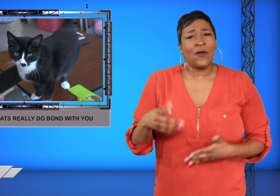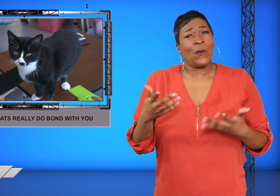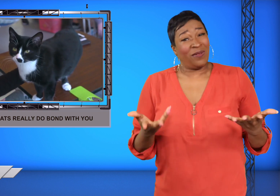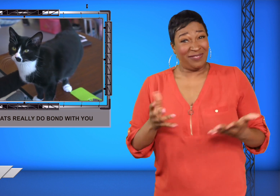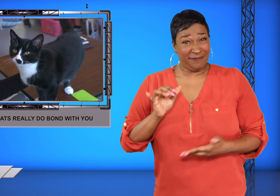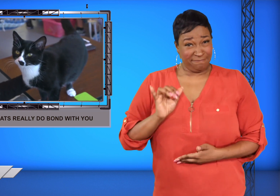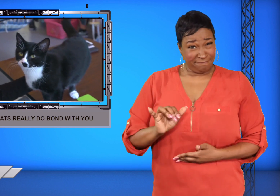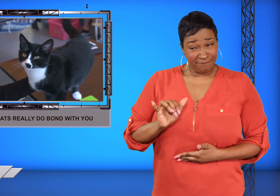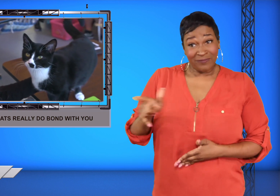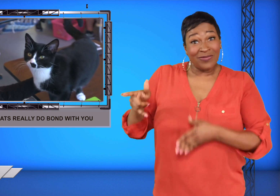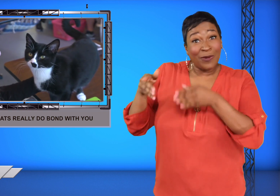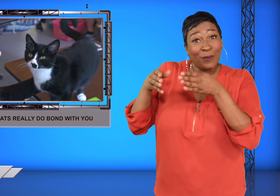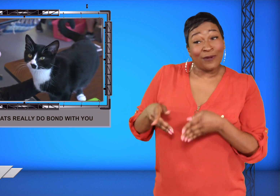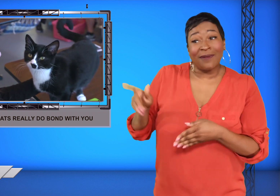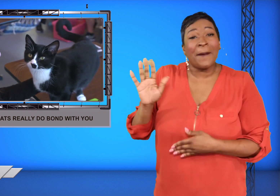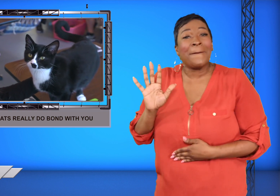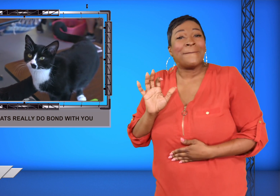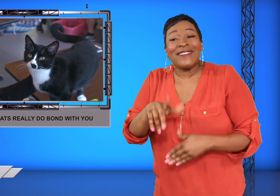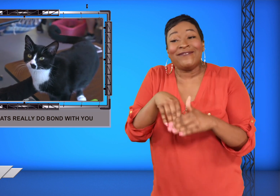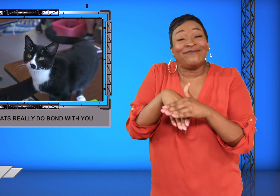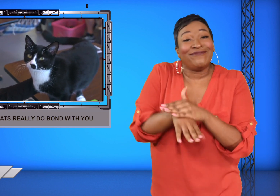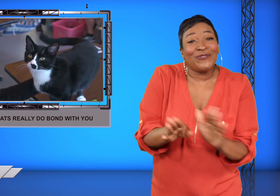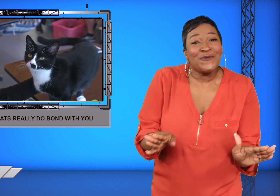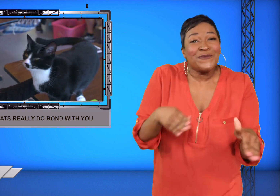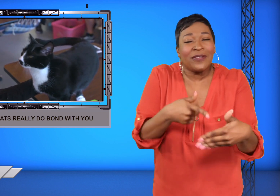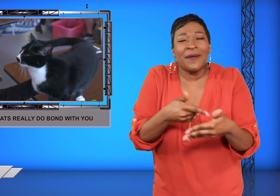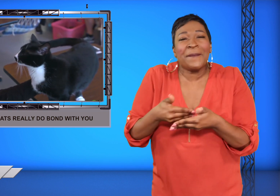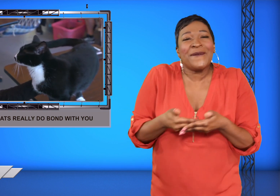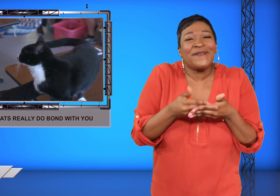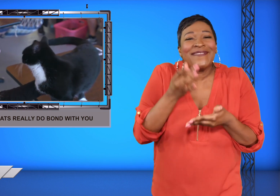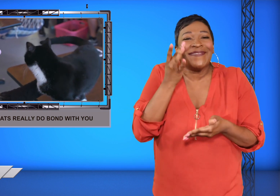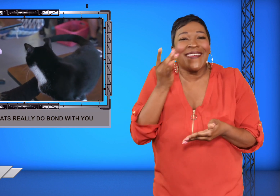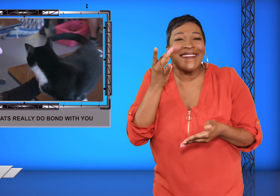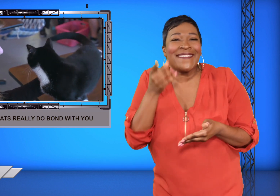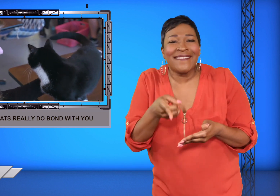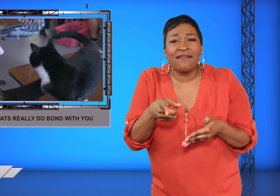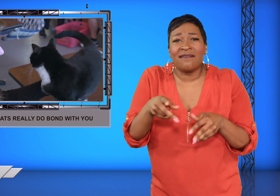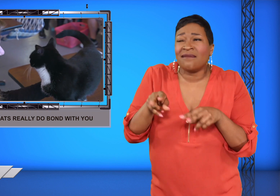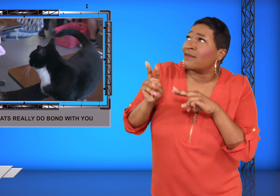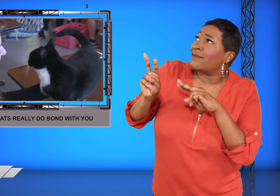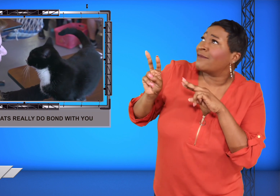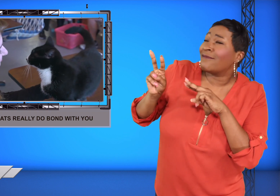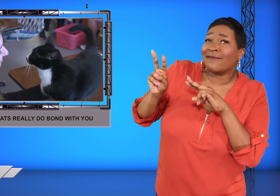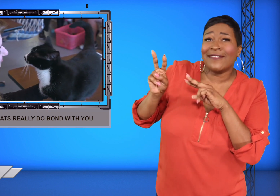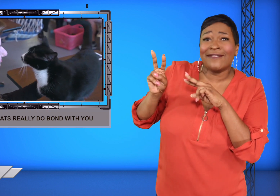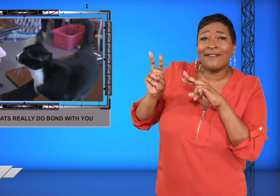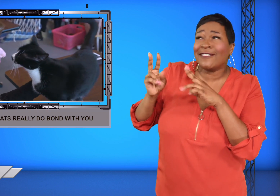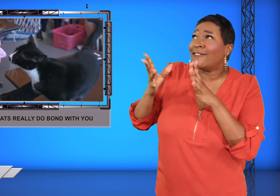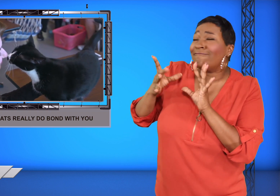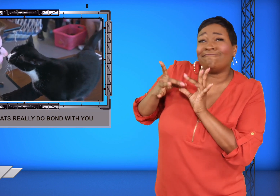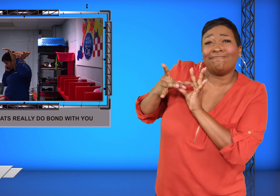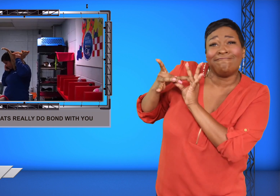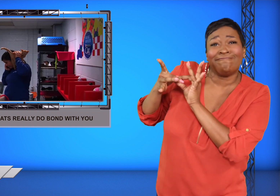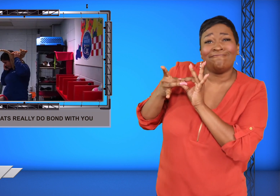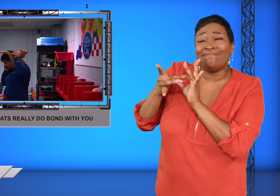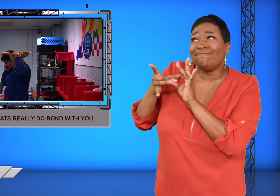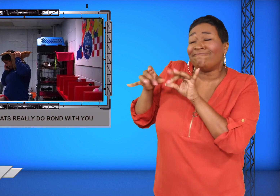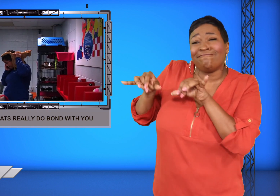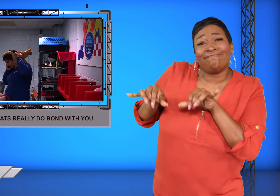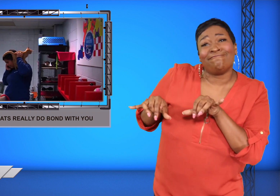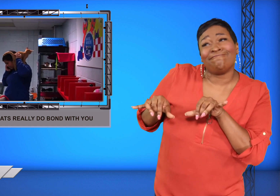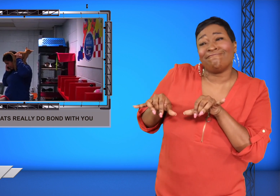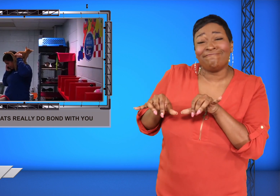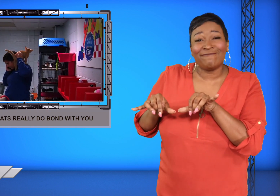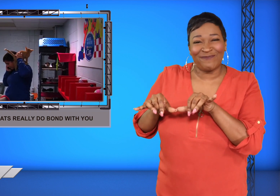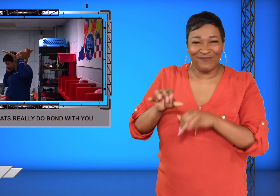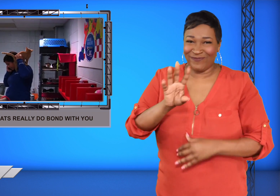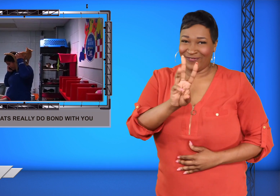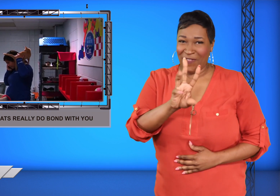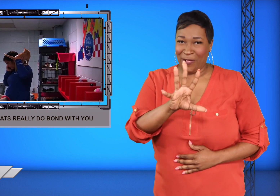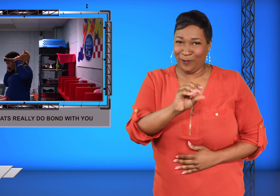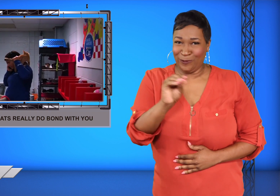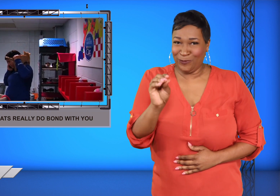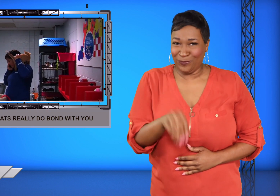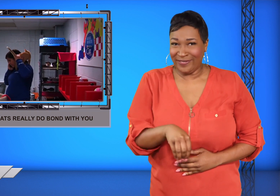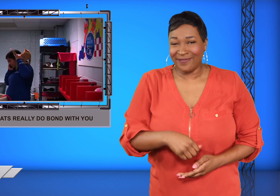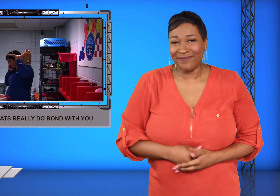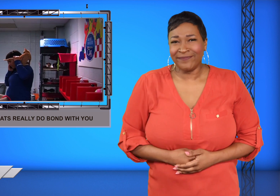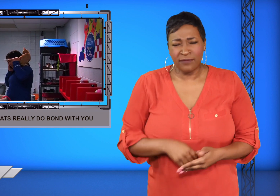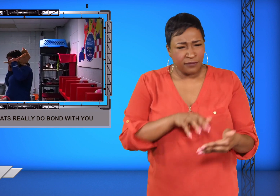About 65% of cats and kittens were found to be securely bonded to their owners.